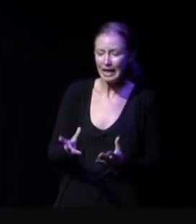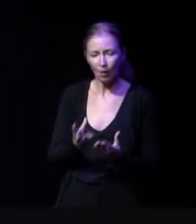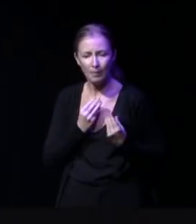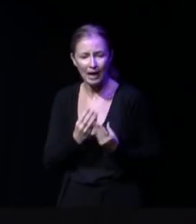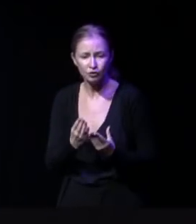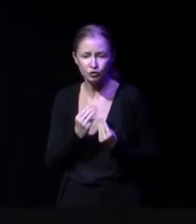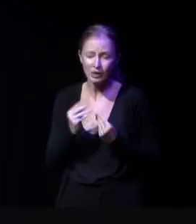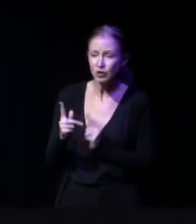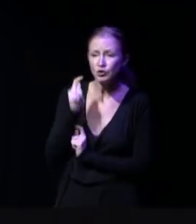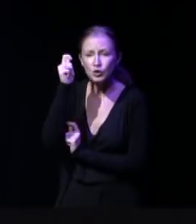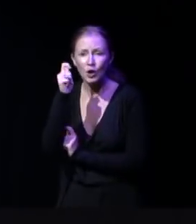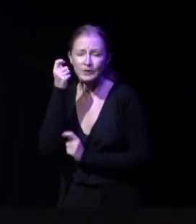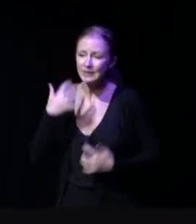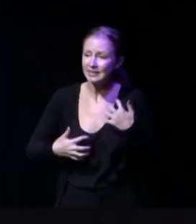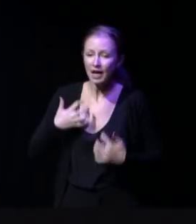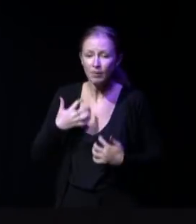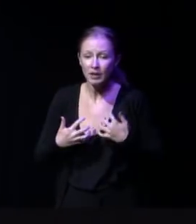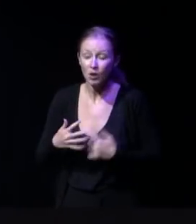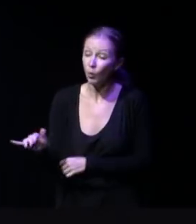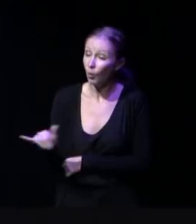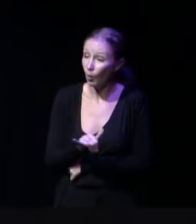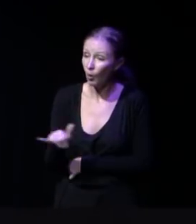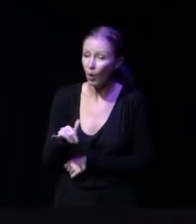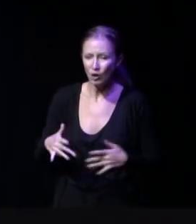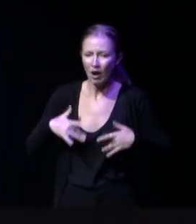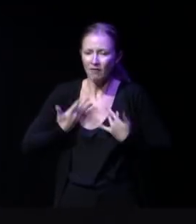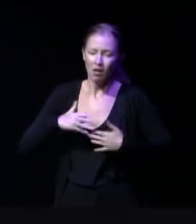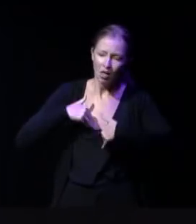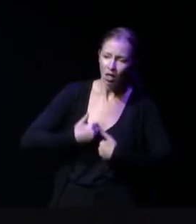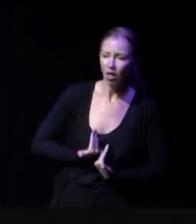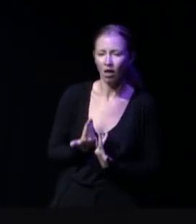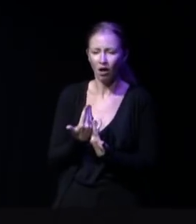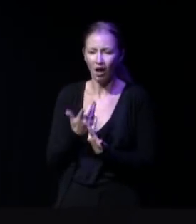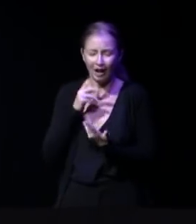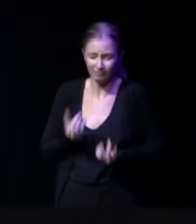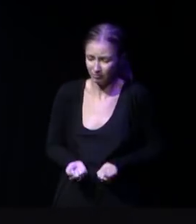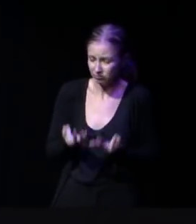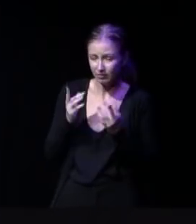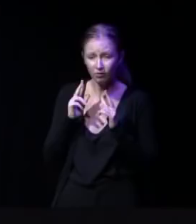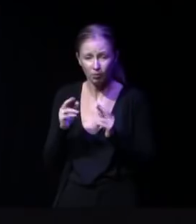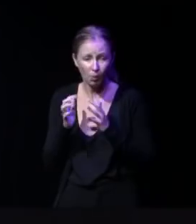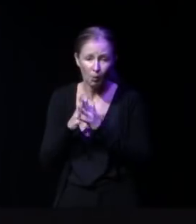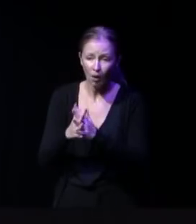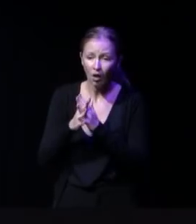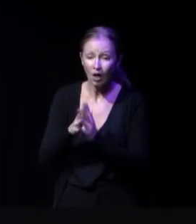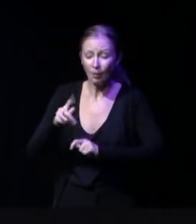curiosity and delight or do they beleaguer us with fatigue and cultivate hopelessness? Do they weaken our spirit